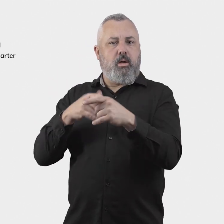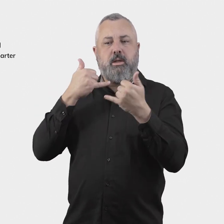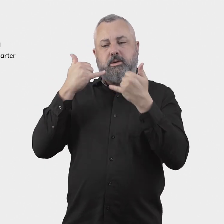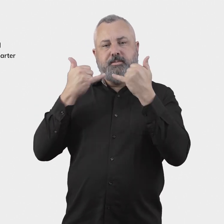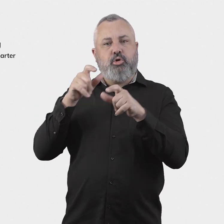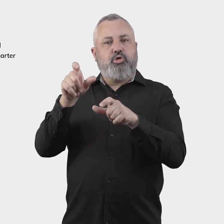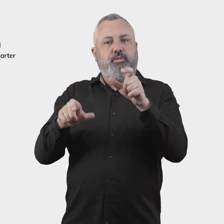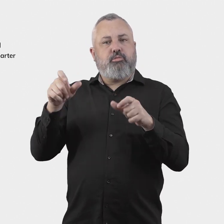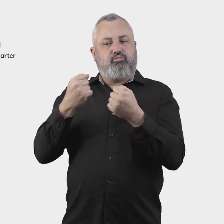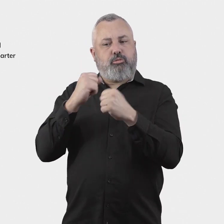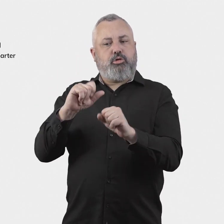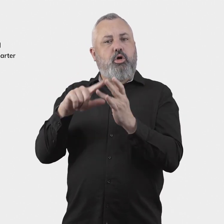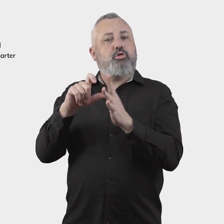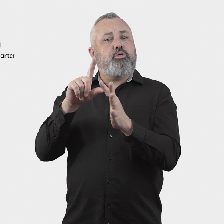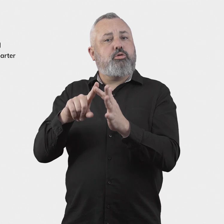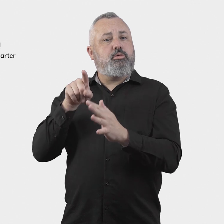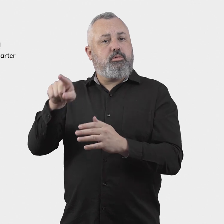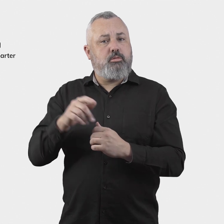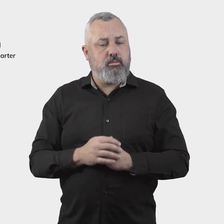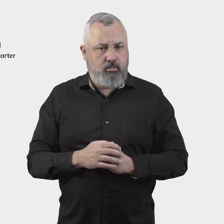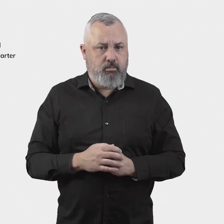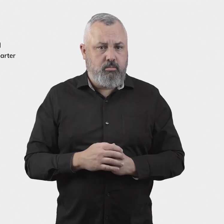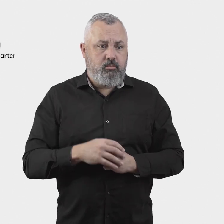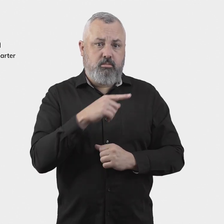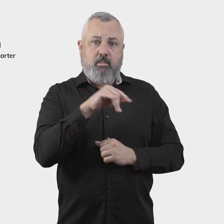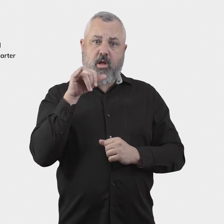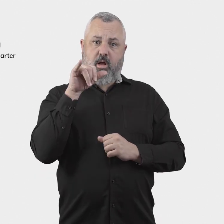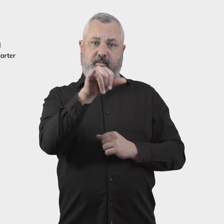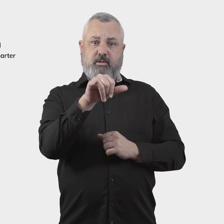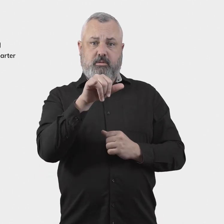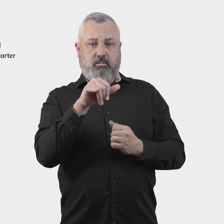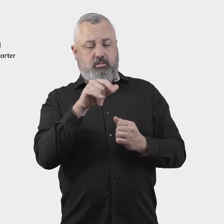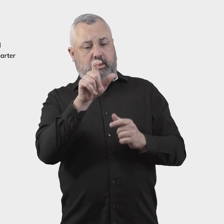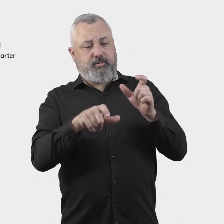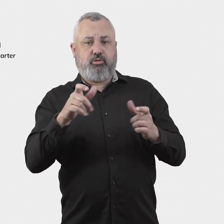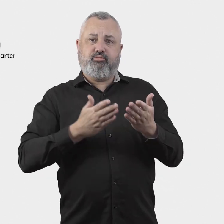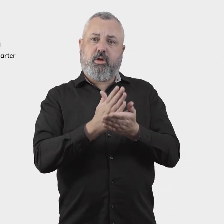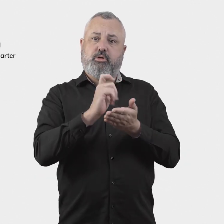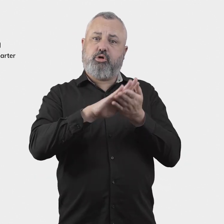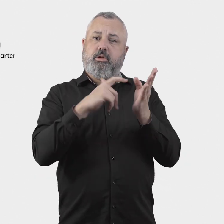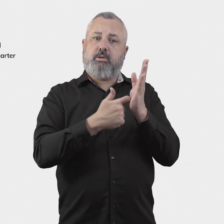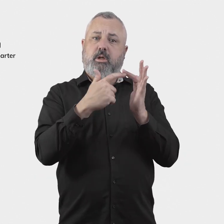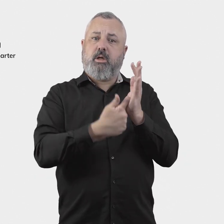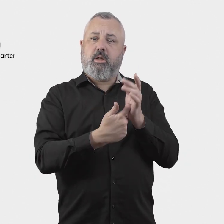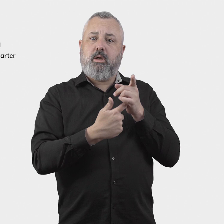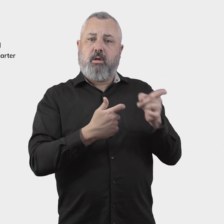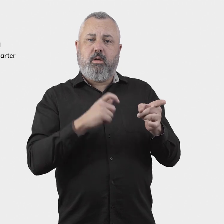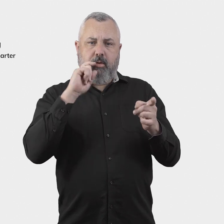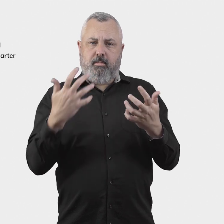Telecommunications Consumer Protection Code, the charter will complement,